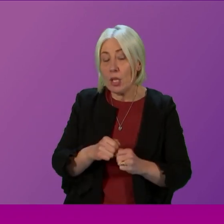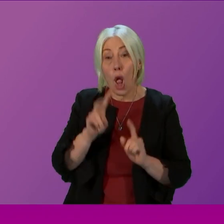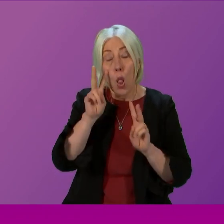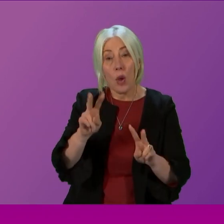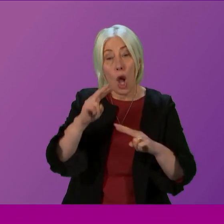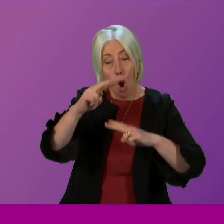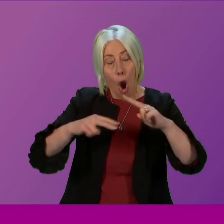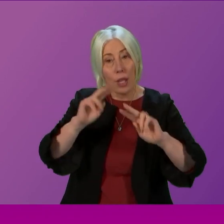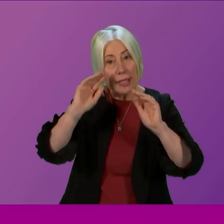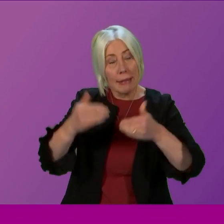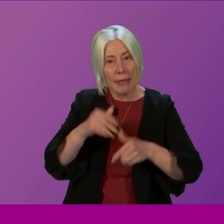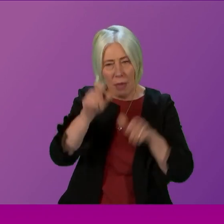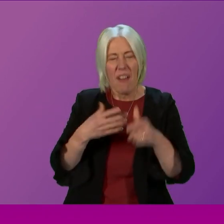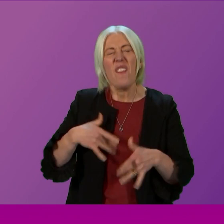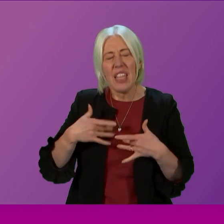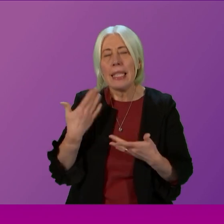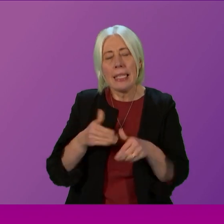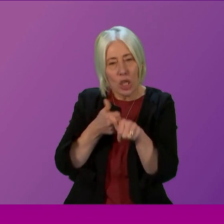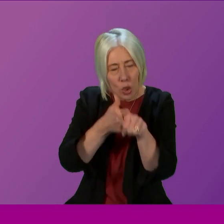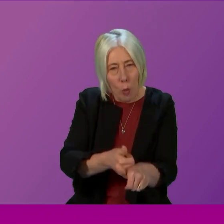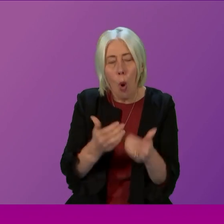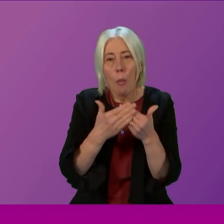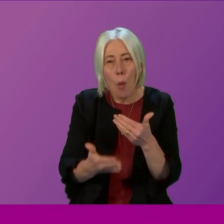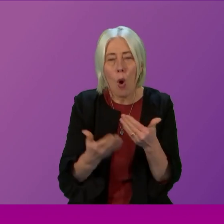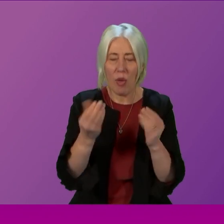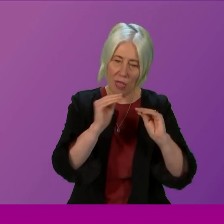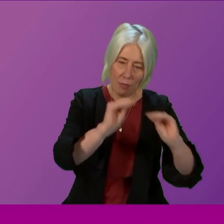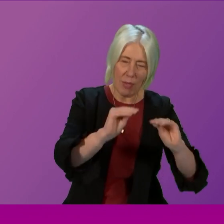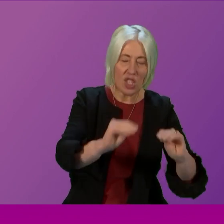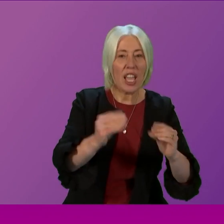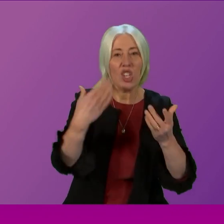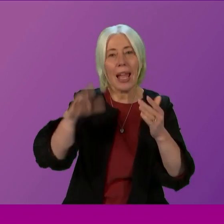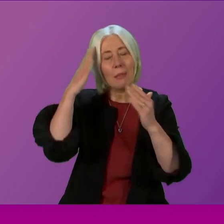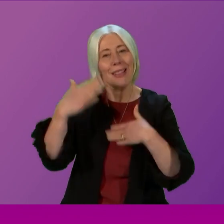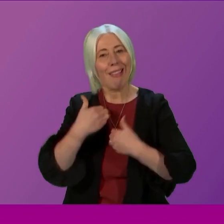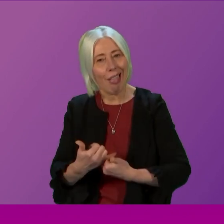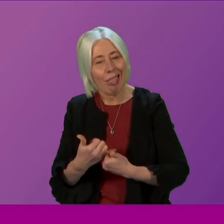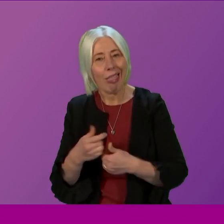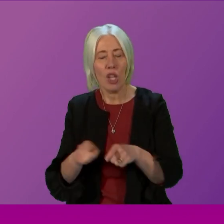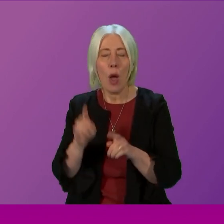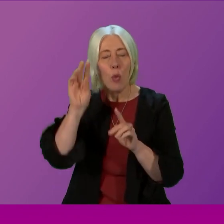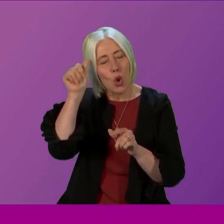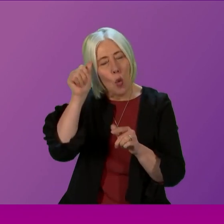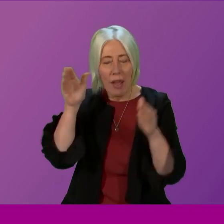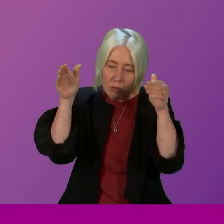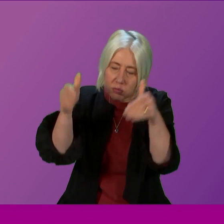feel that they need better support, including around mental health and education. We have recognised the need for additional work on mental health and have been working closely